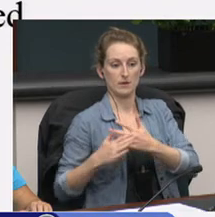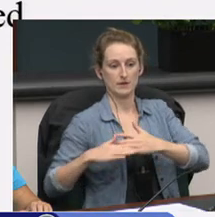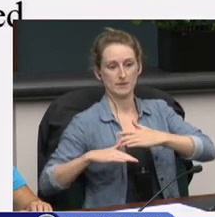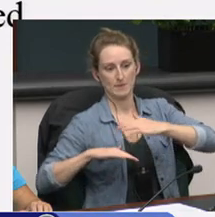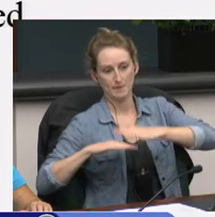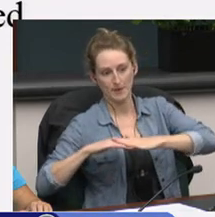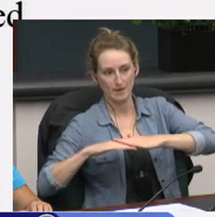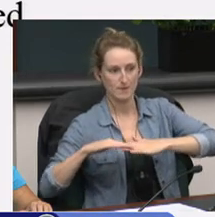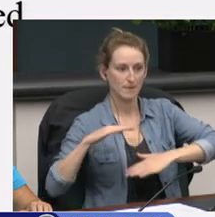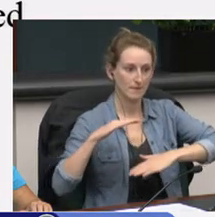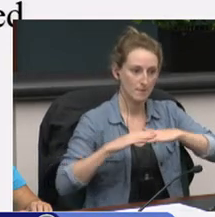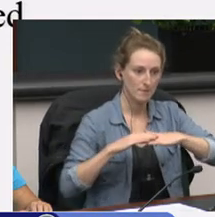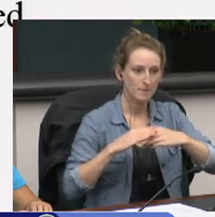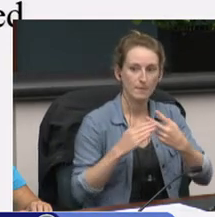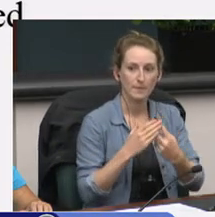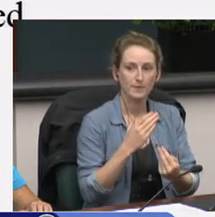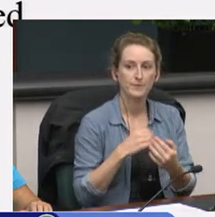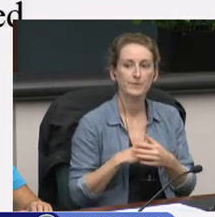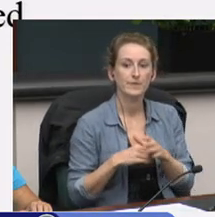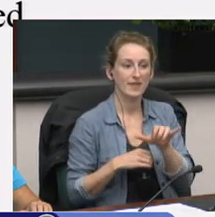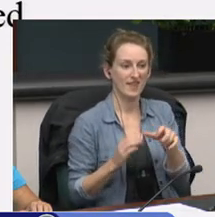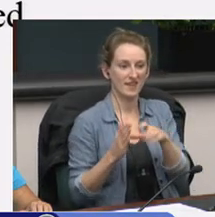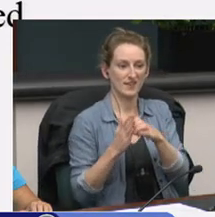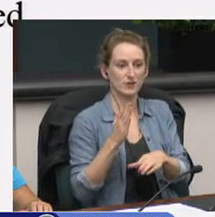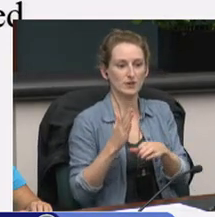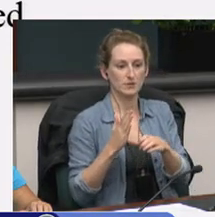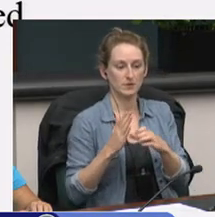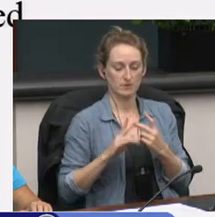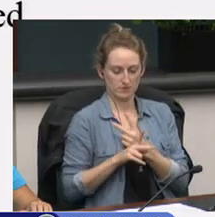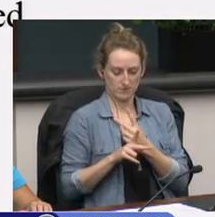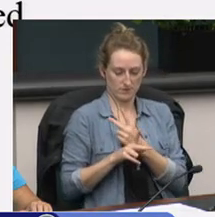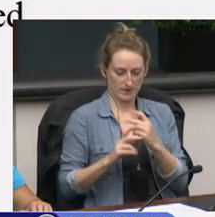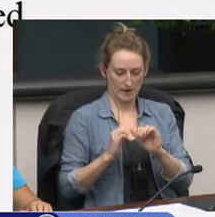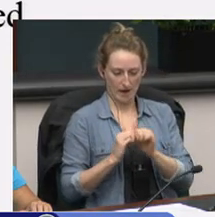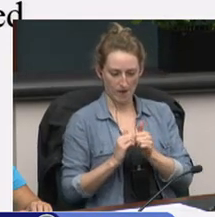this chapter looks at how those are calculated identifies those minimums